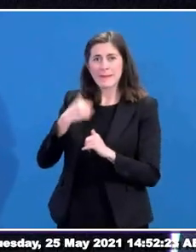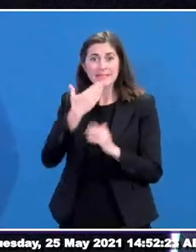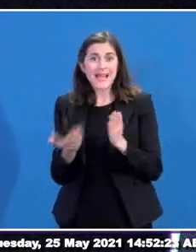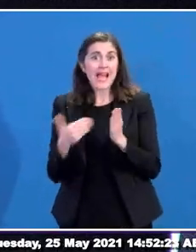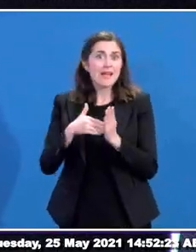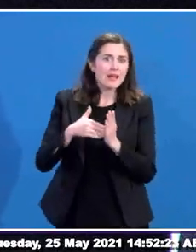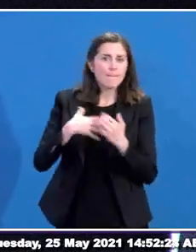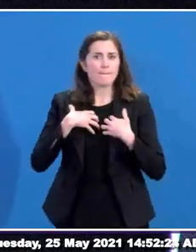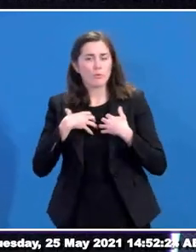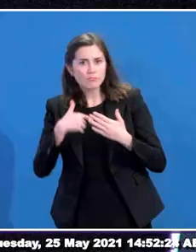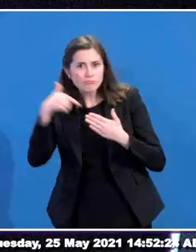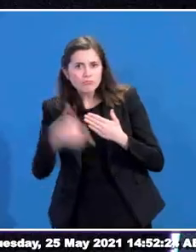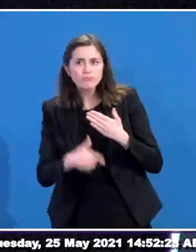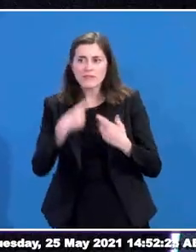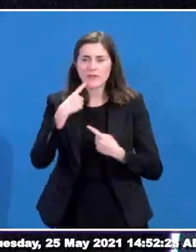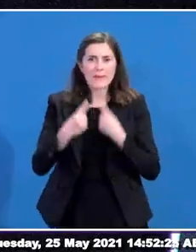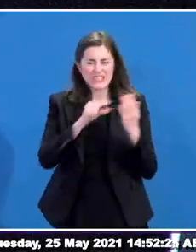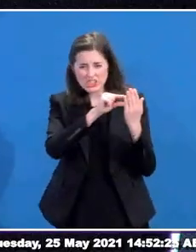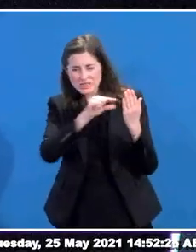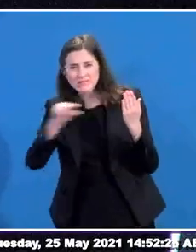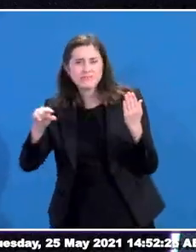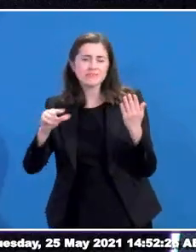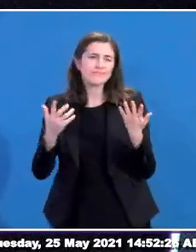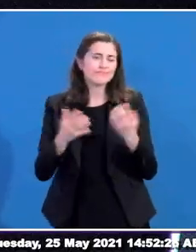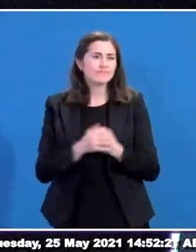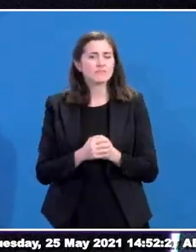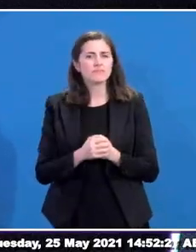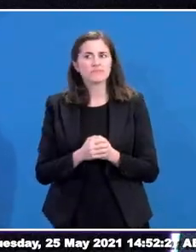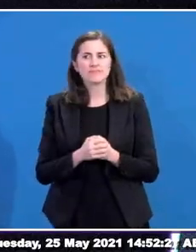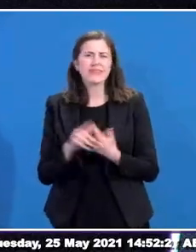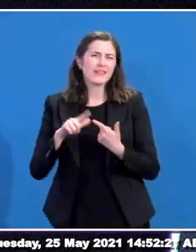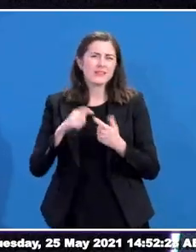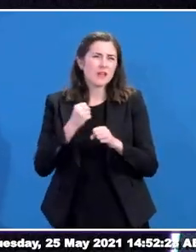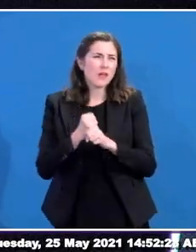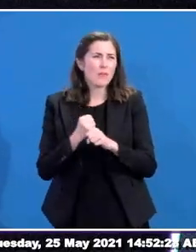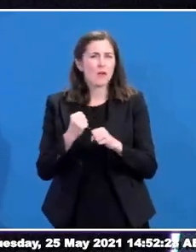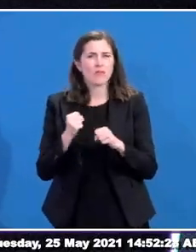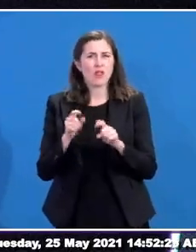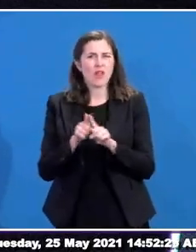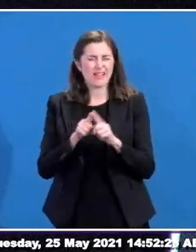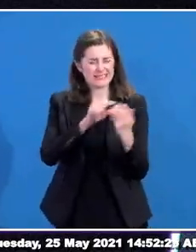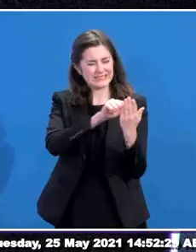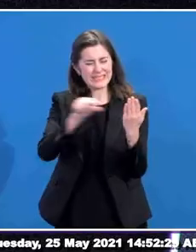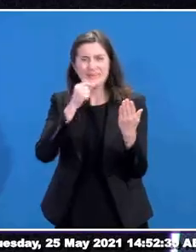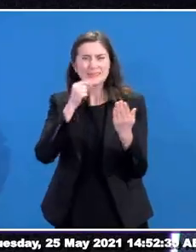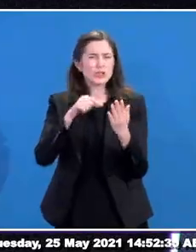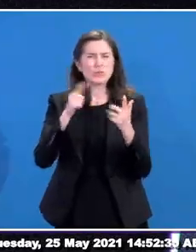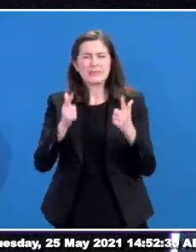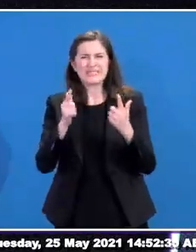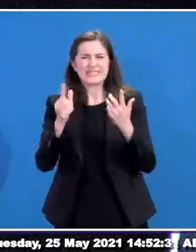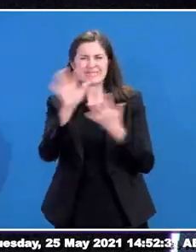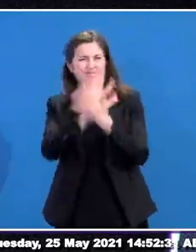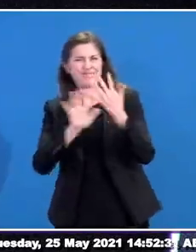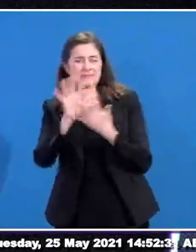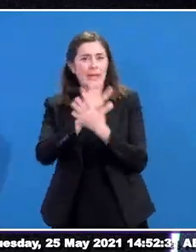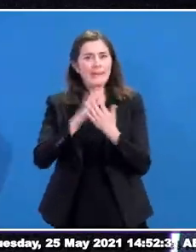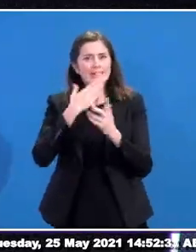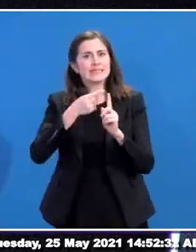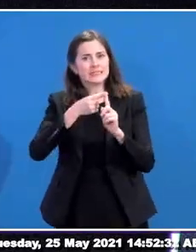finding, so it might be that seems to be wishy-washy, could you be more decisive.